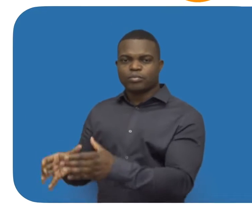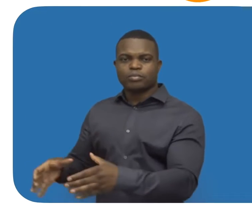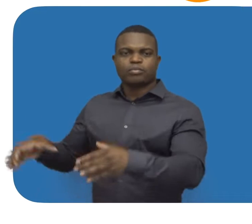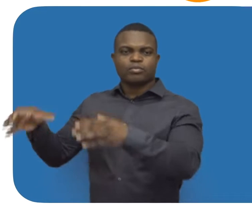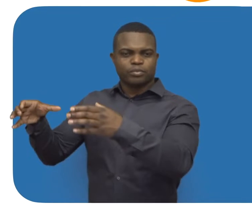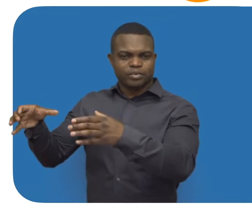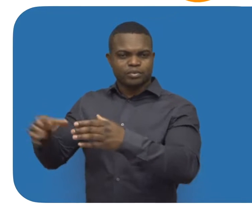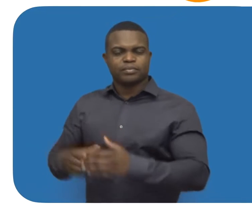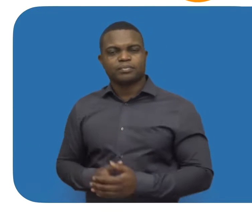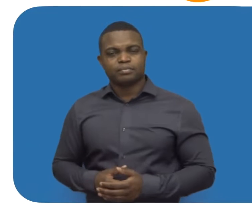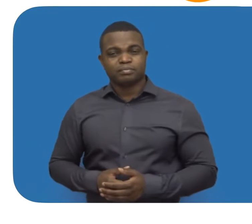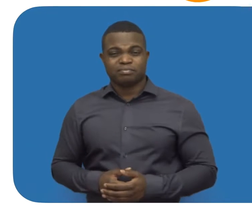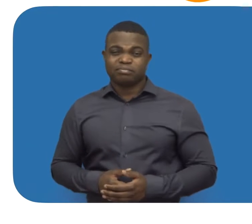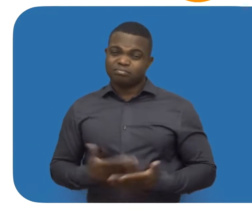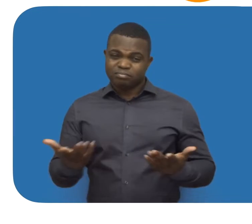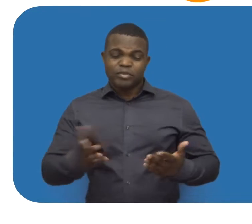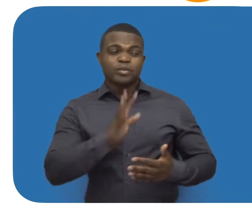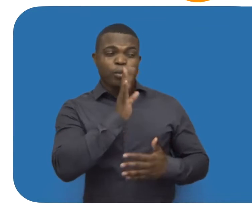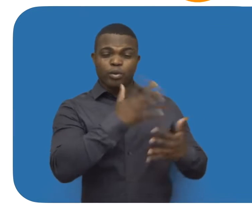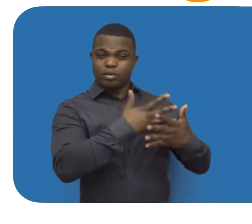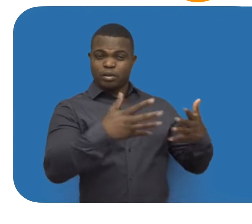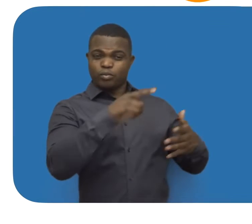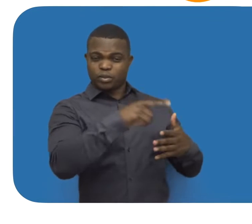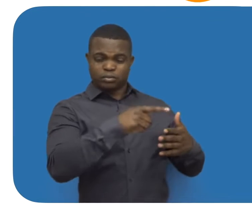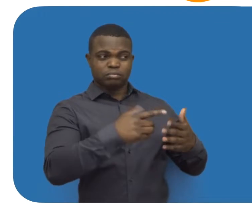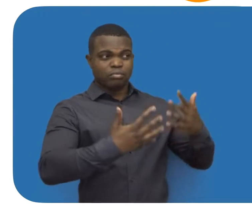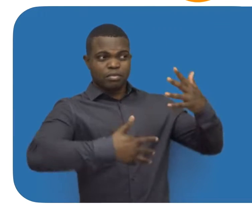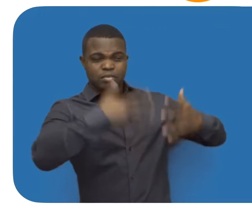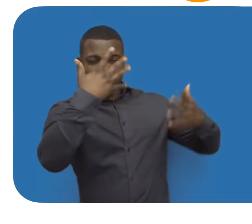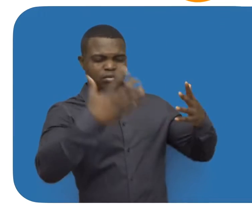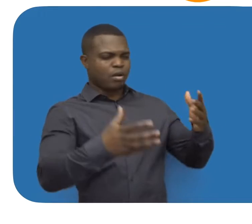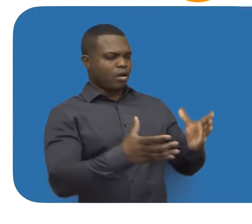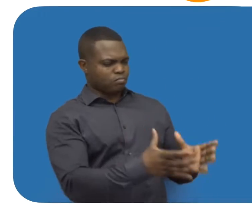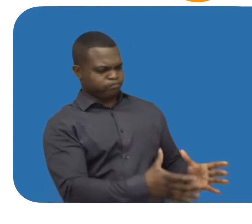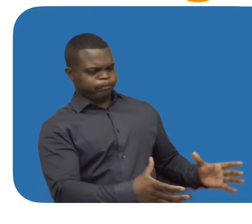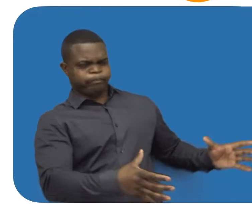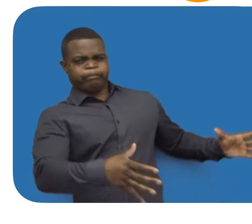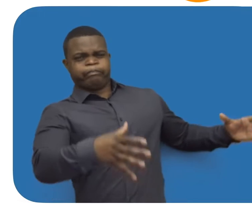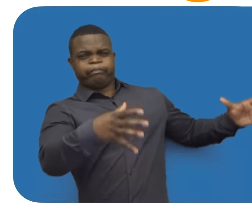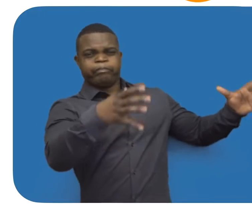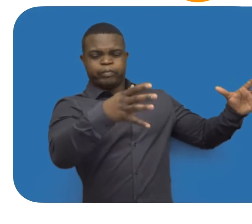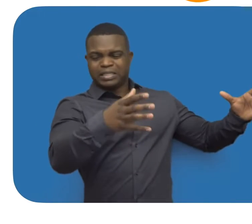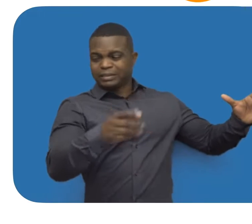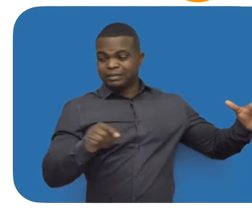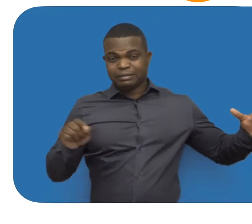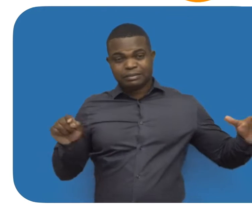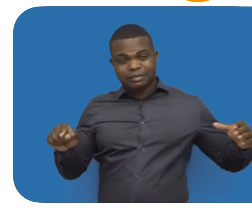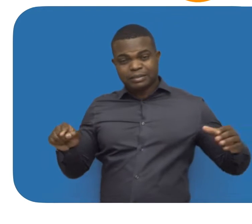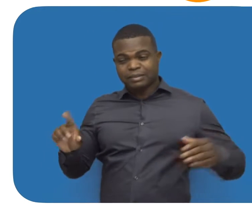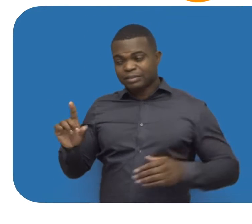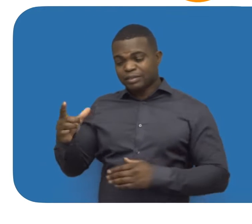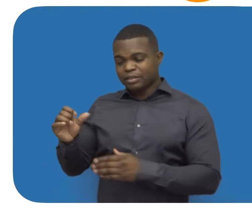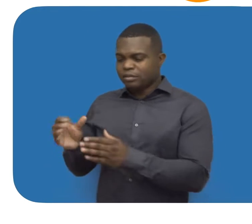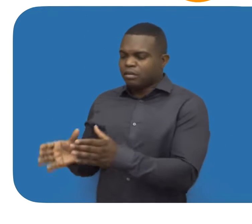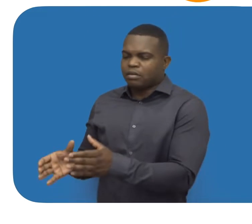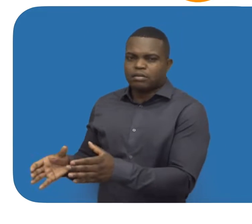While small when compared to many corpora of well-resourced spoken languages, the DGS Corpus and its public subset